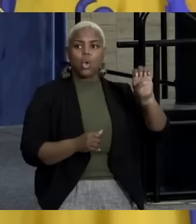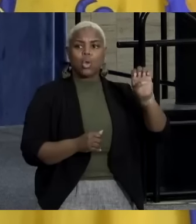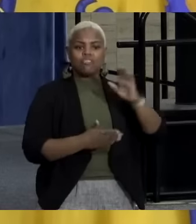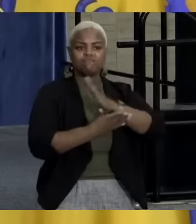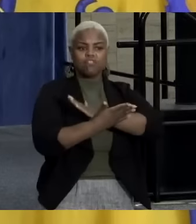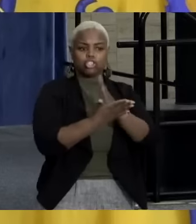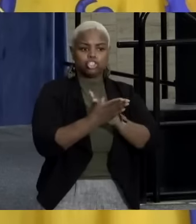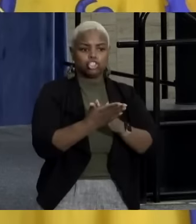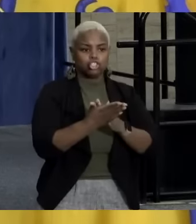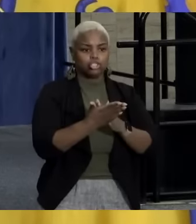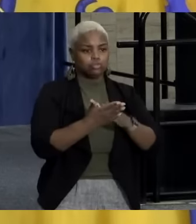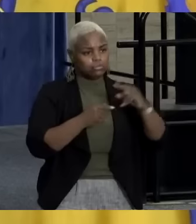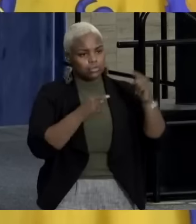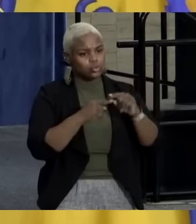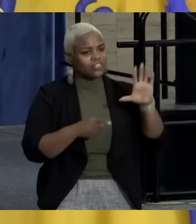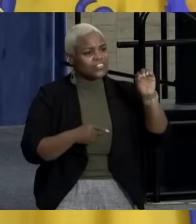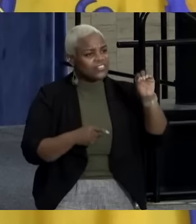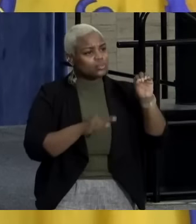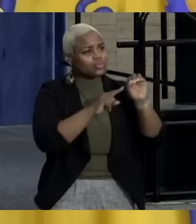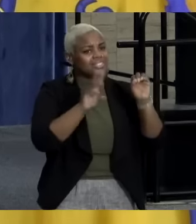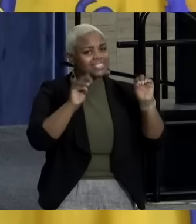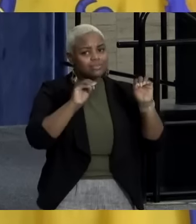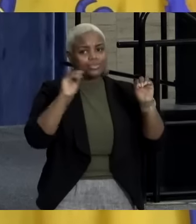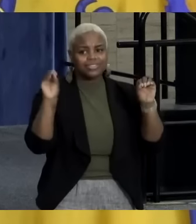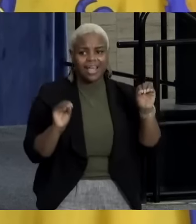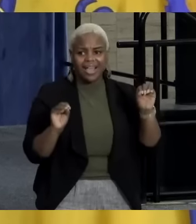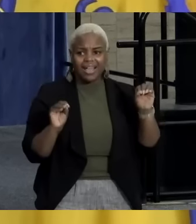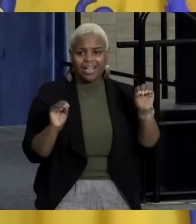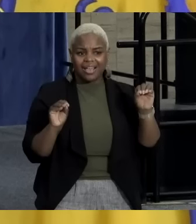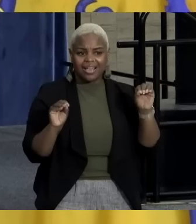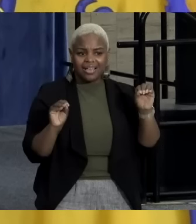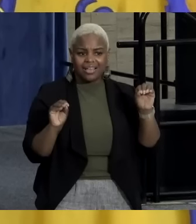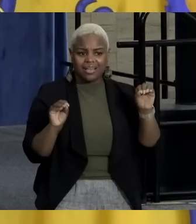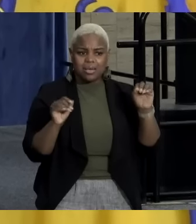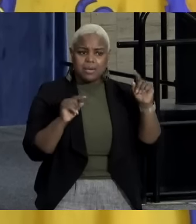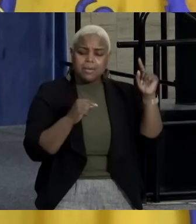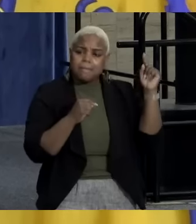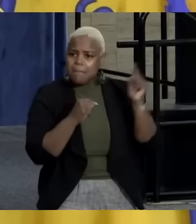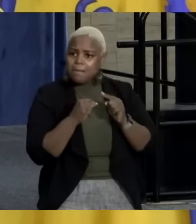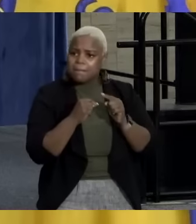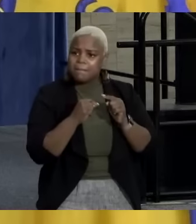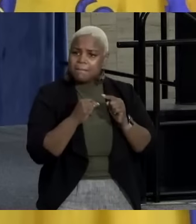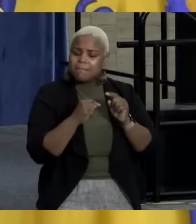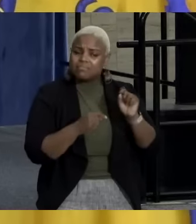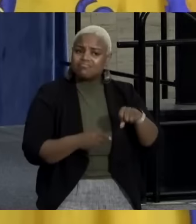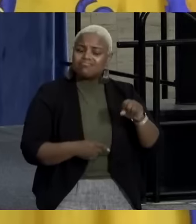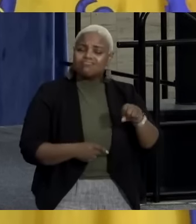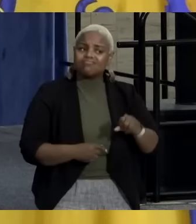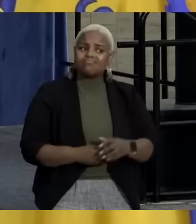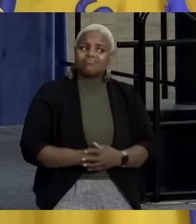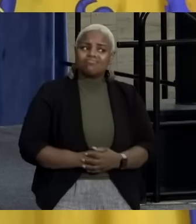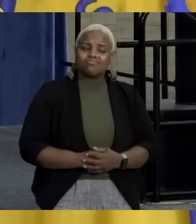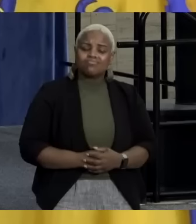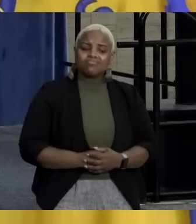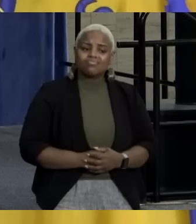is New England Journal level of medicine evidence. A woman who makes it to age 80 has a one in three